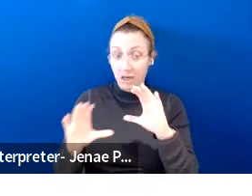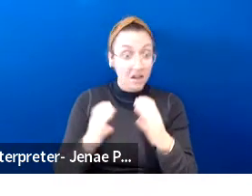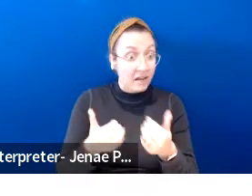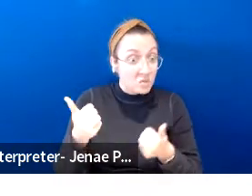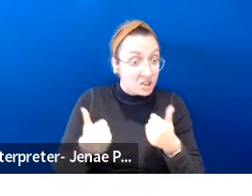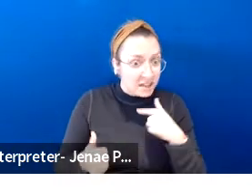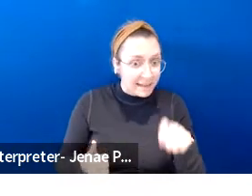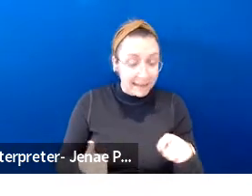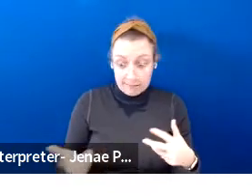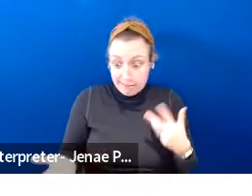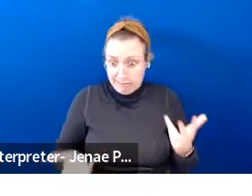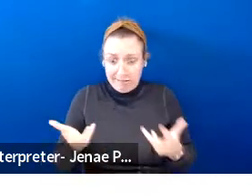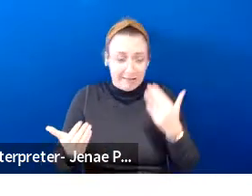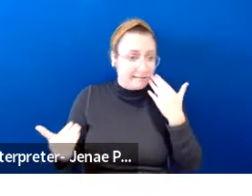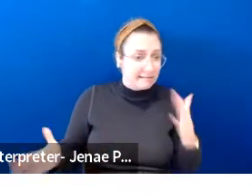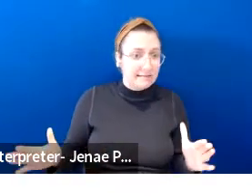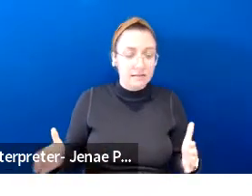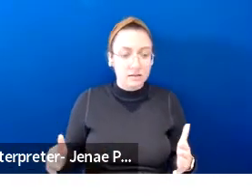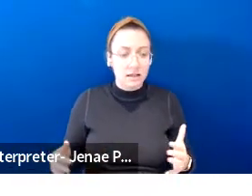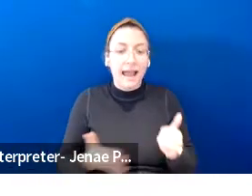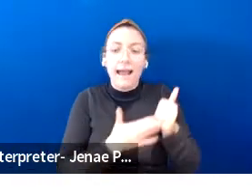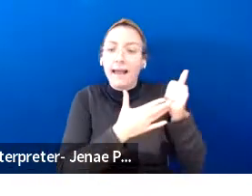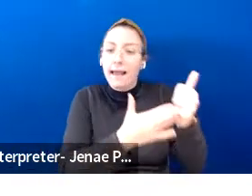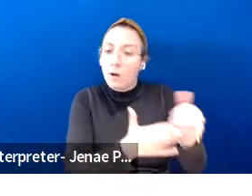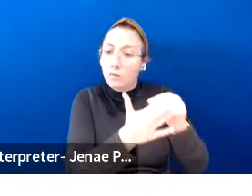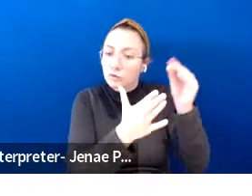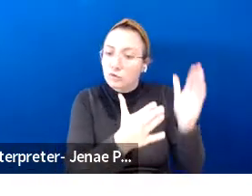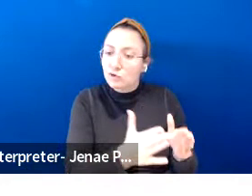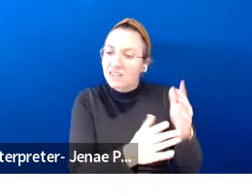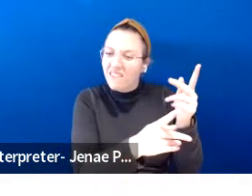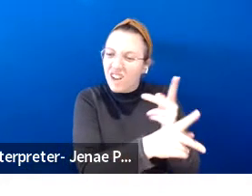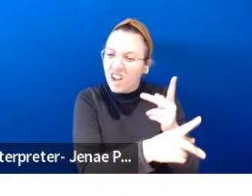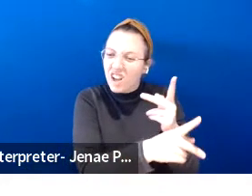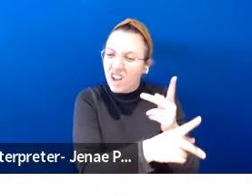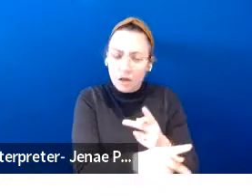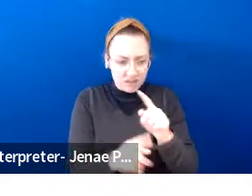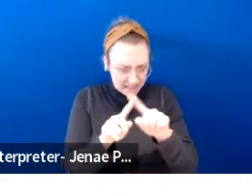And so so helping students figure that out and that there's different pathways to their goals and achieving that.